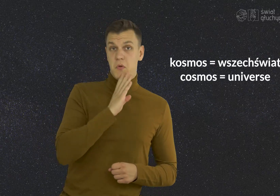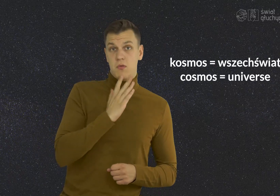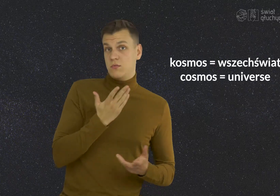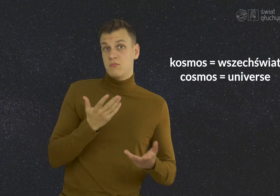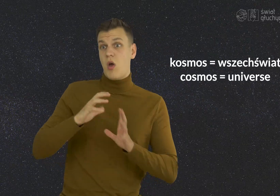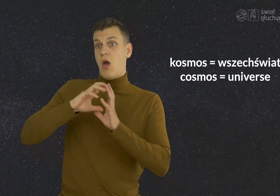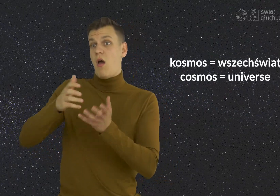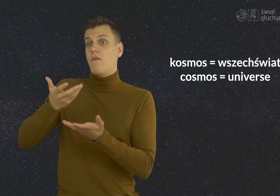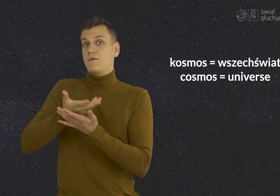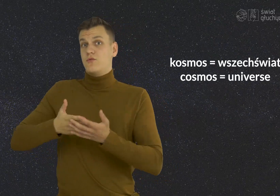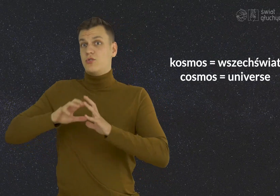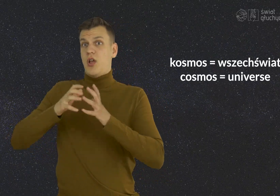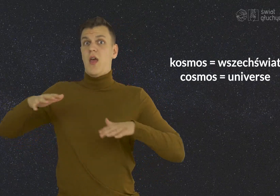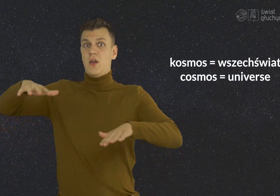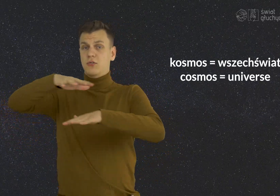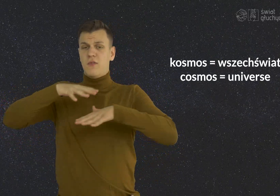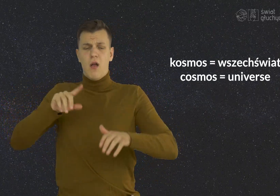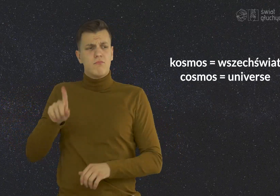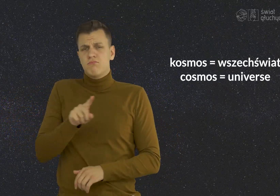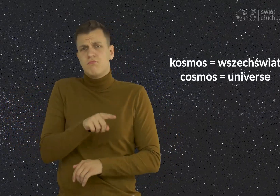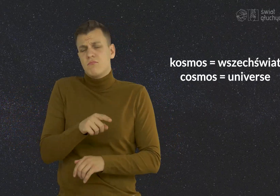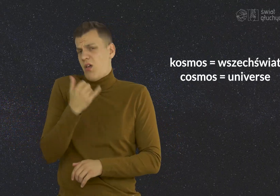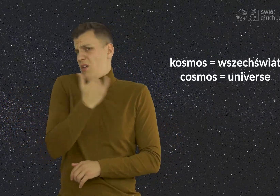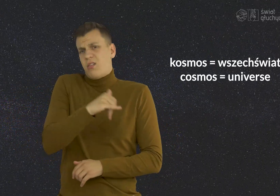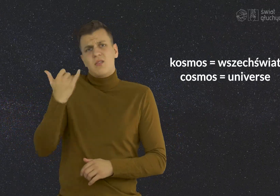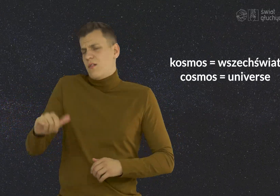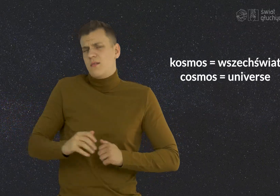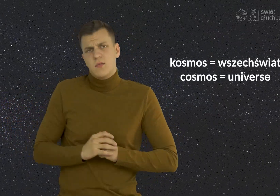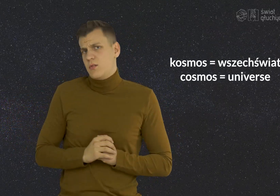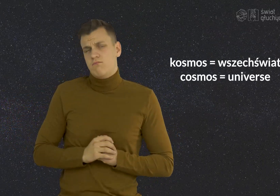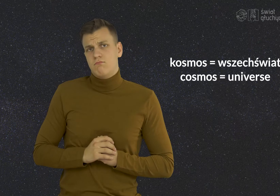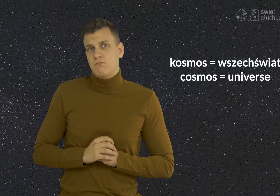and "the universe" they have a little different meaning.